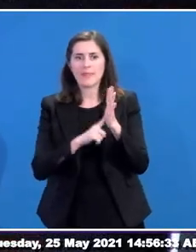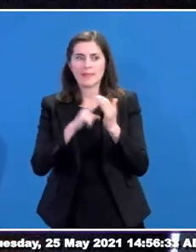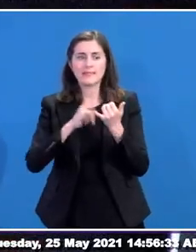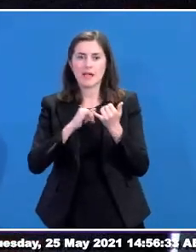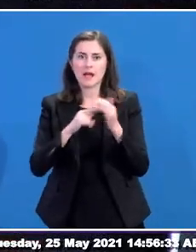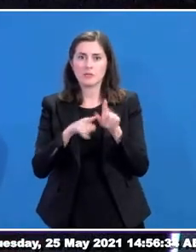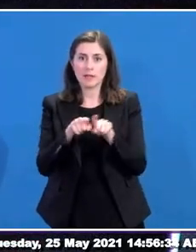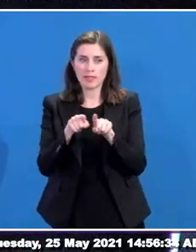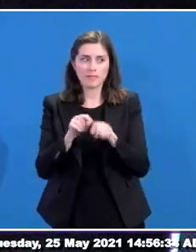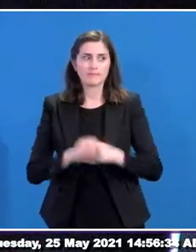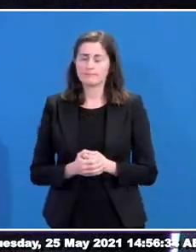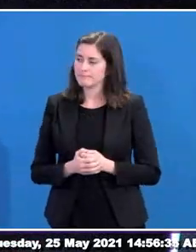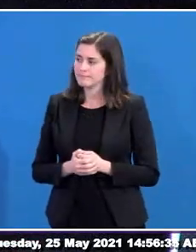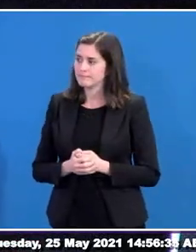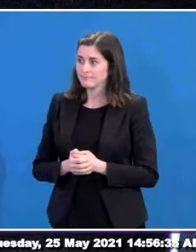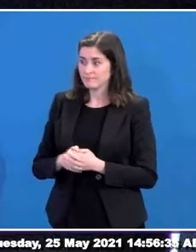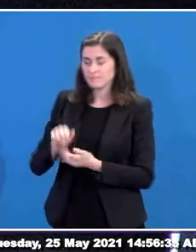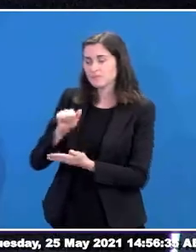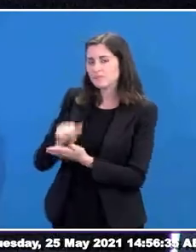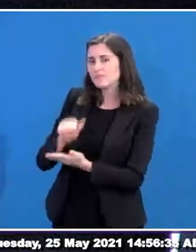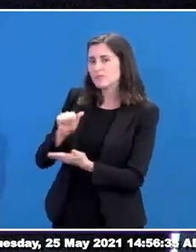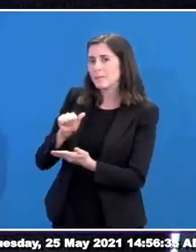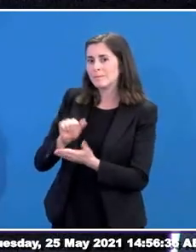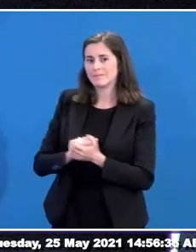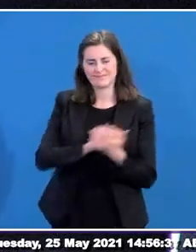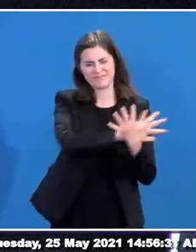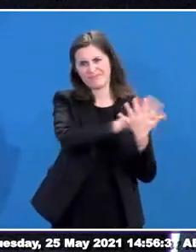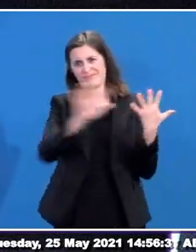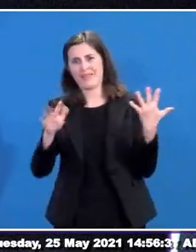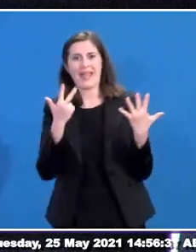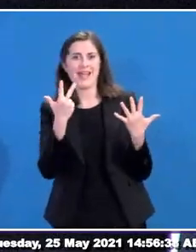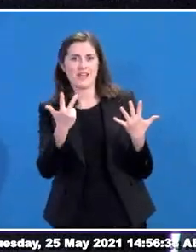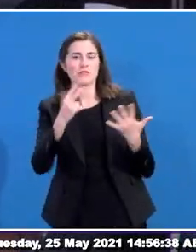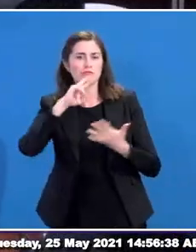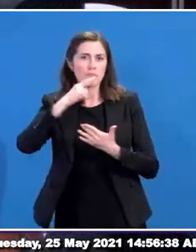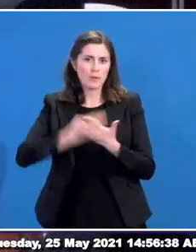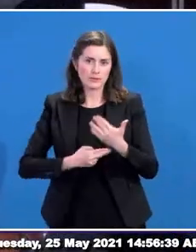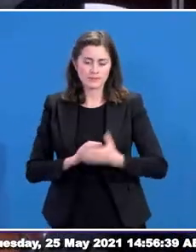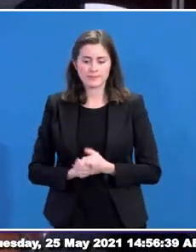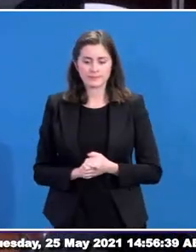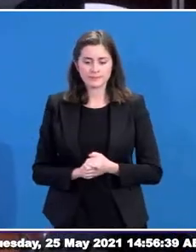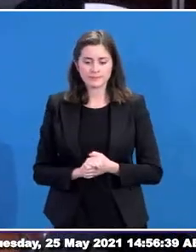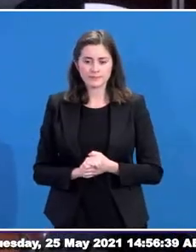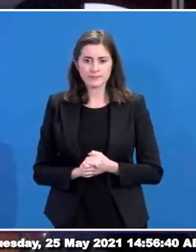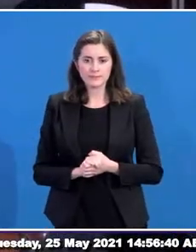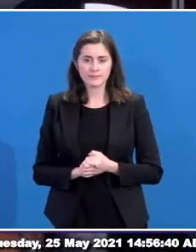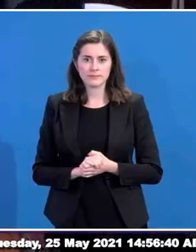Does that, sort of, broadly cover them? MS PIAUD: Yes. Commissioners, I want to turn to the reports.